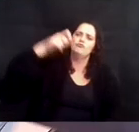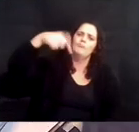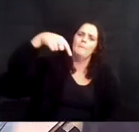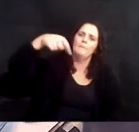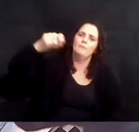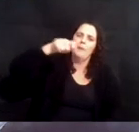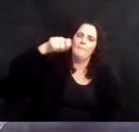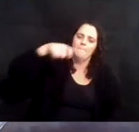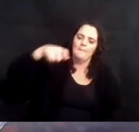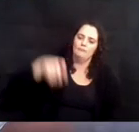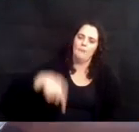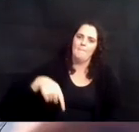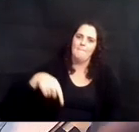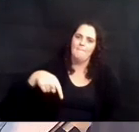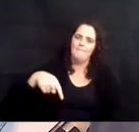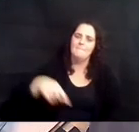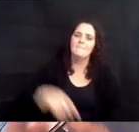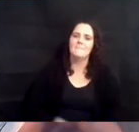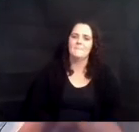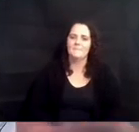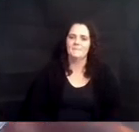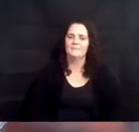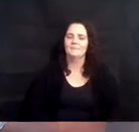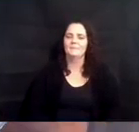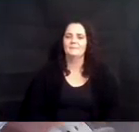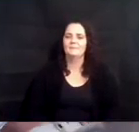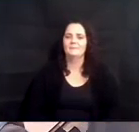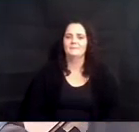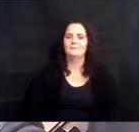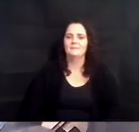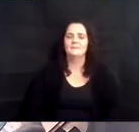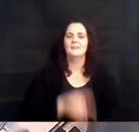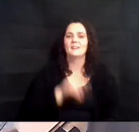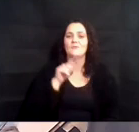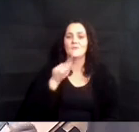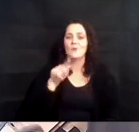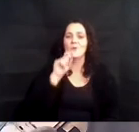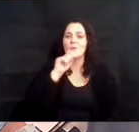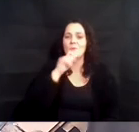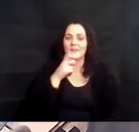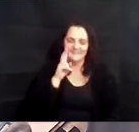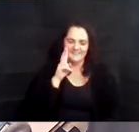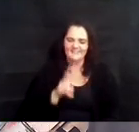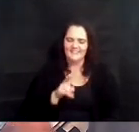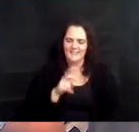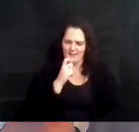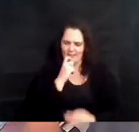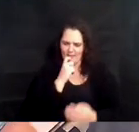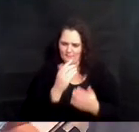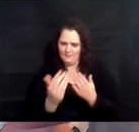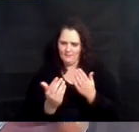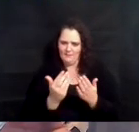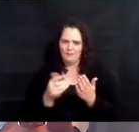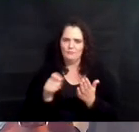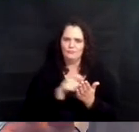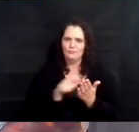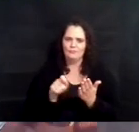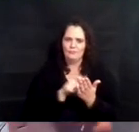Part of the beauty of this is that you see the ghost, the trace of your previous drawing and that's the wonderful thing about erasure drawing.